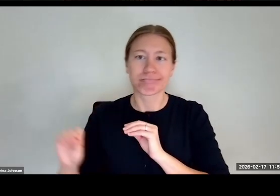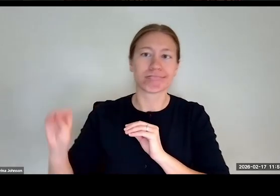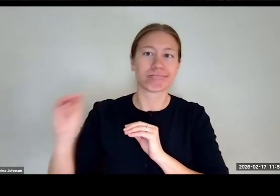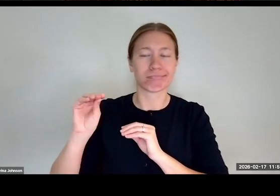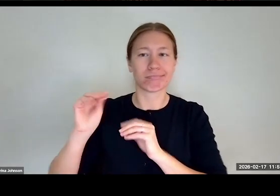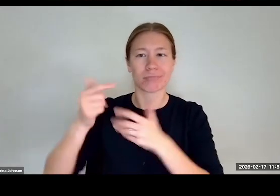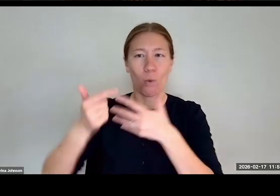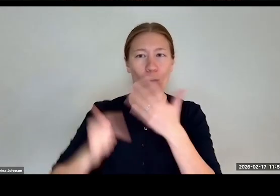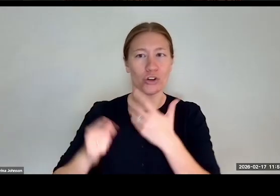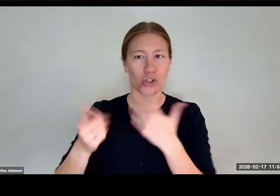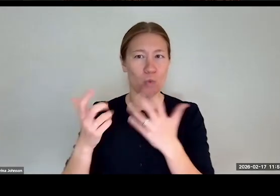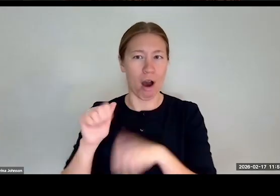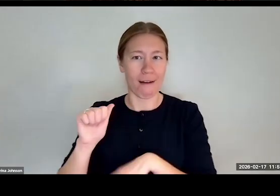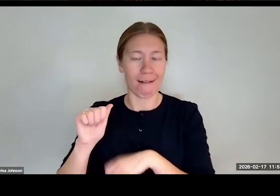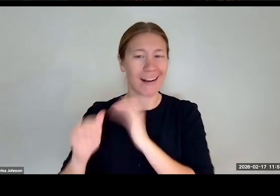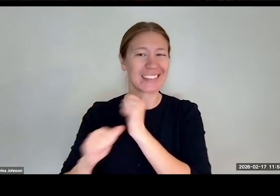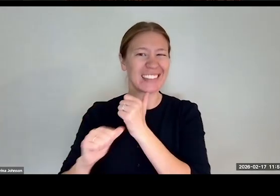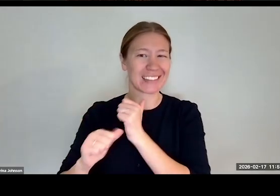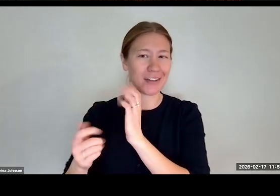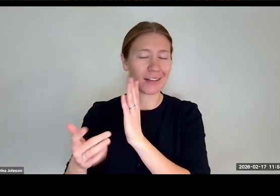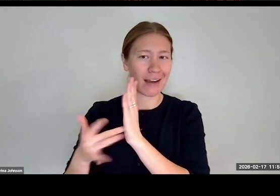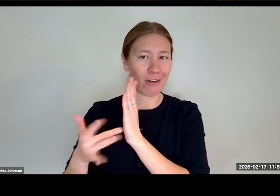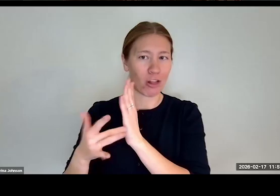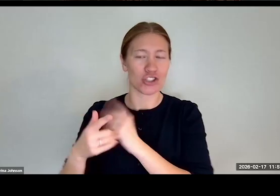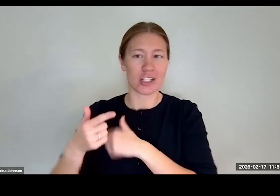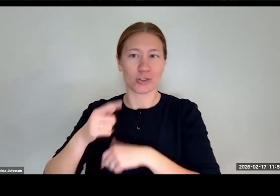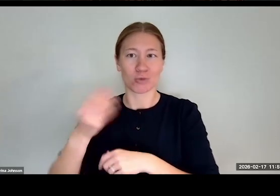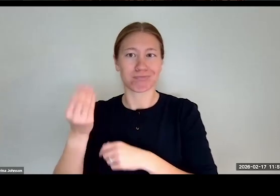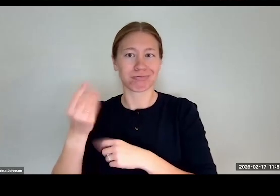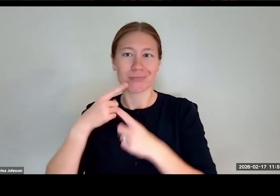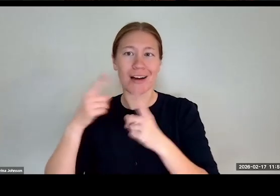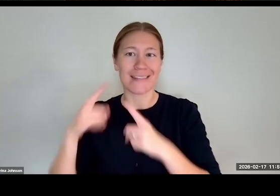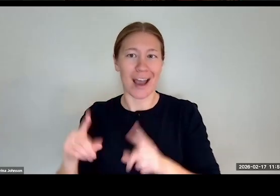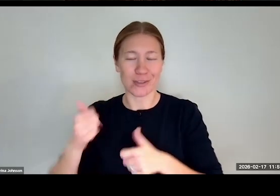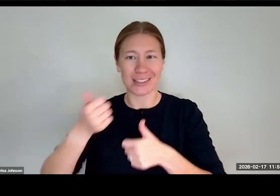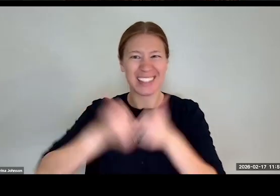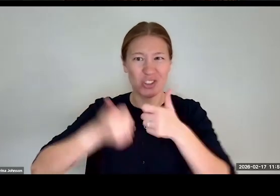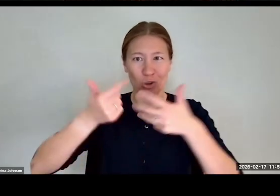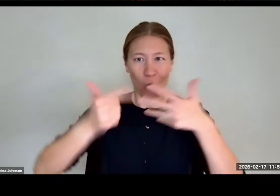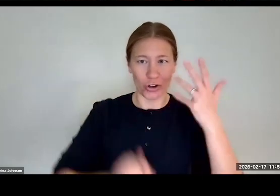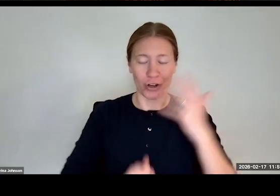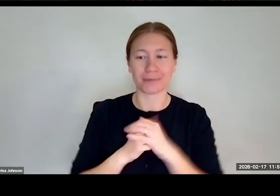you want assistive technology to read through. So I've corrected the reading order, which is great. The assistive accessibility assistant may